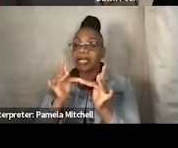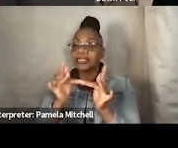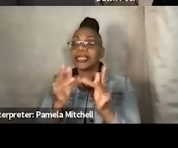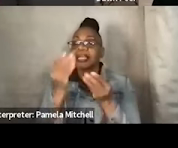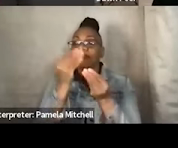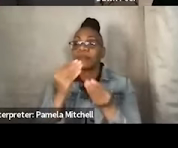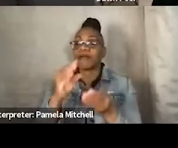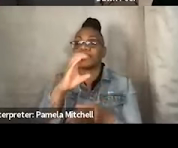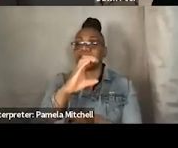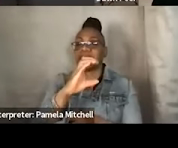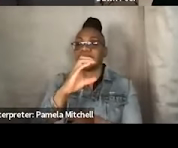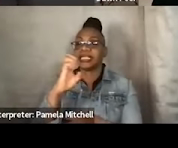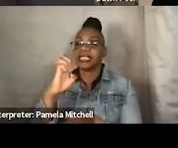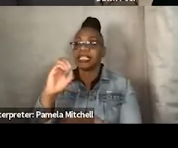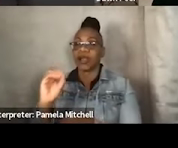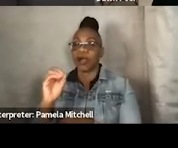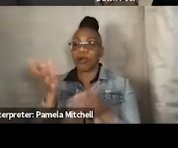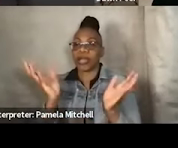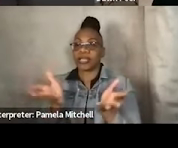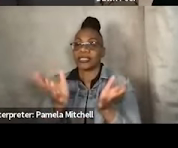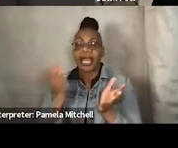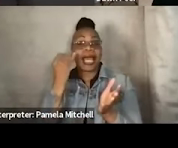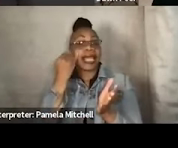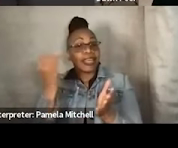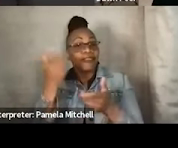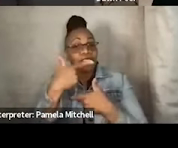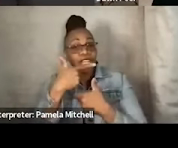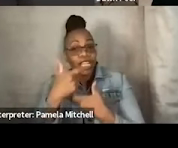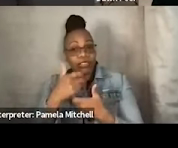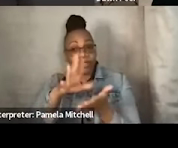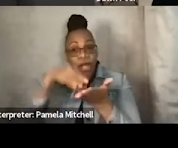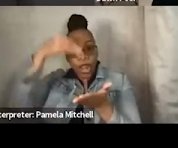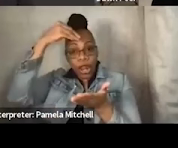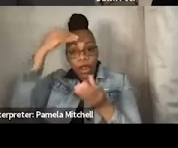if you're interested in learning more about it. It's pretty new for us.